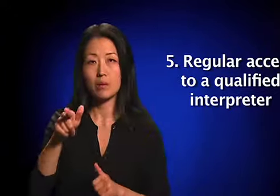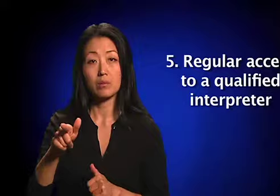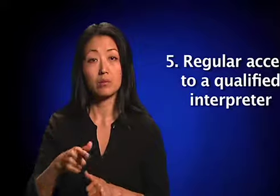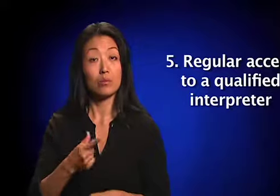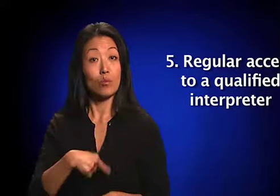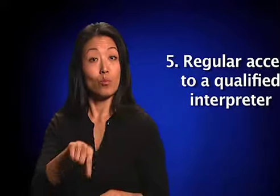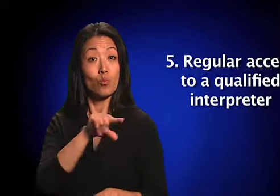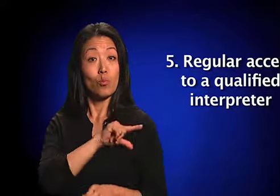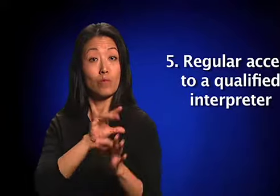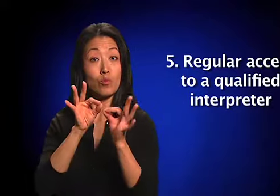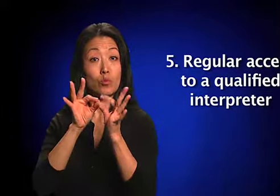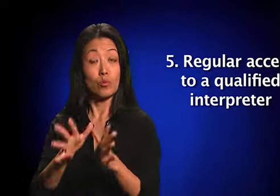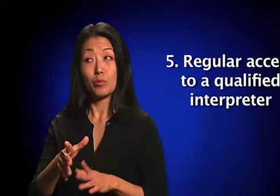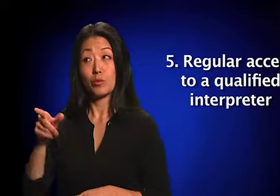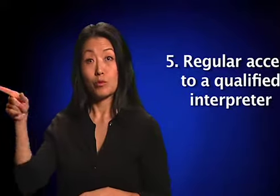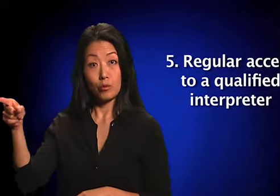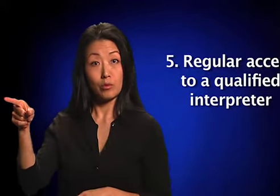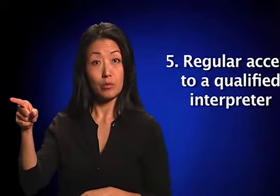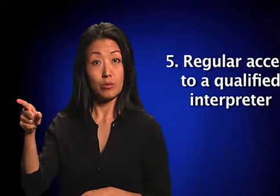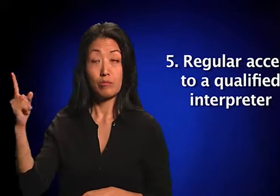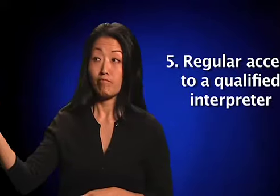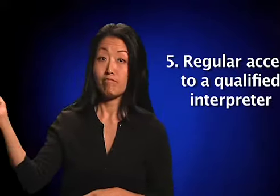You should expect to have access to a qualified interpreter